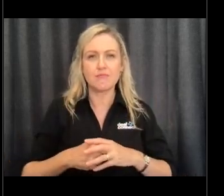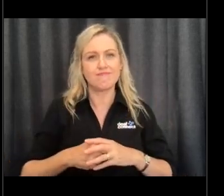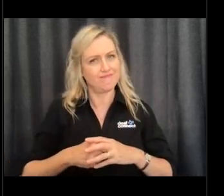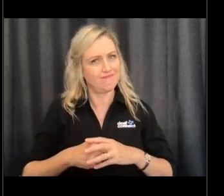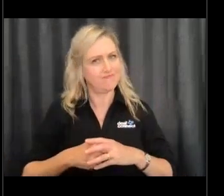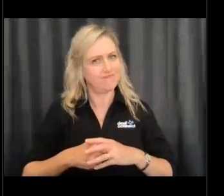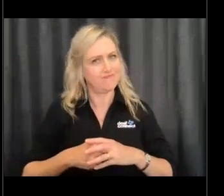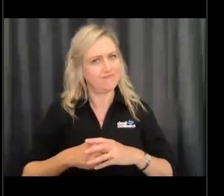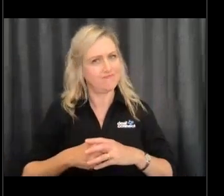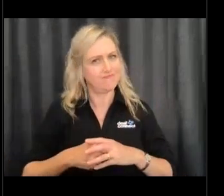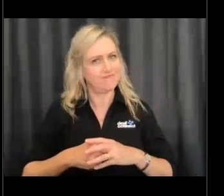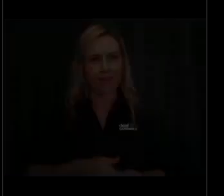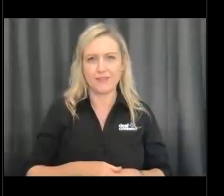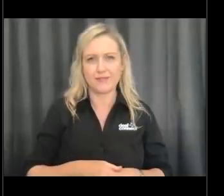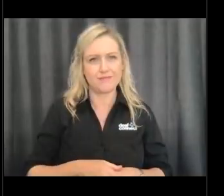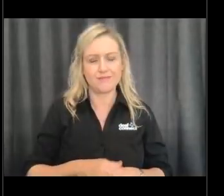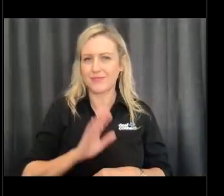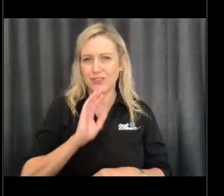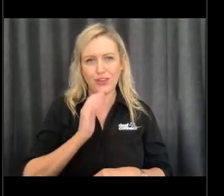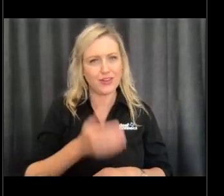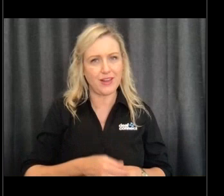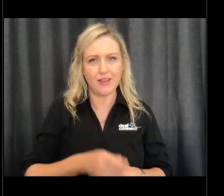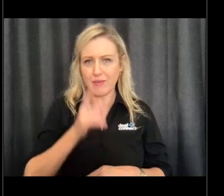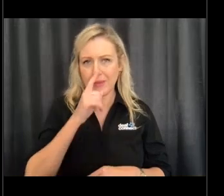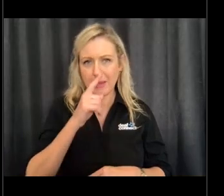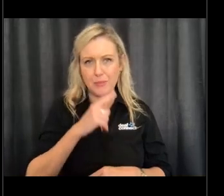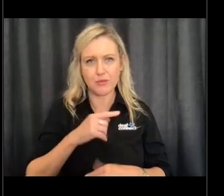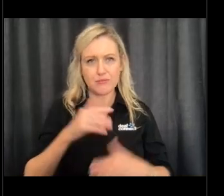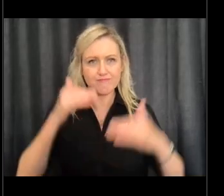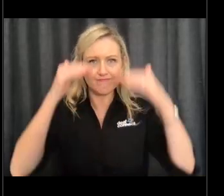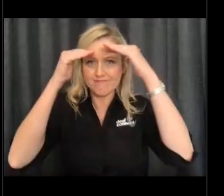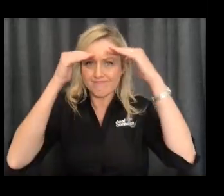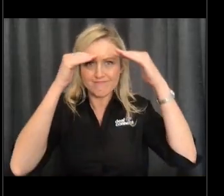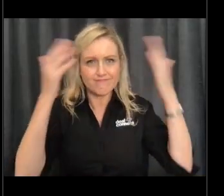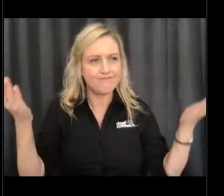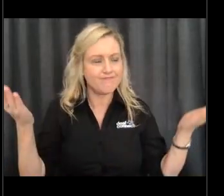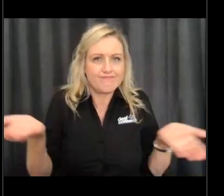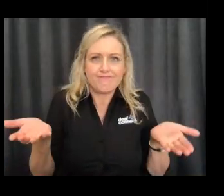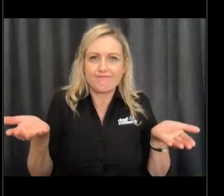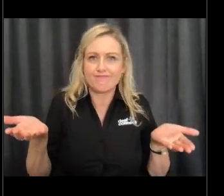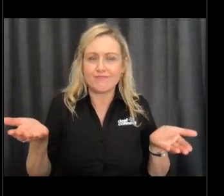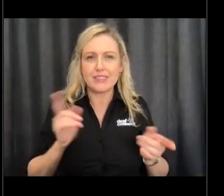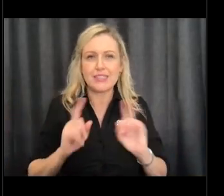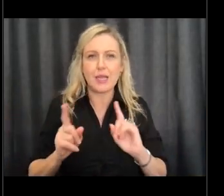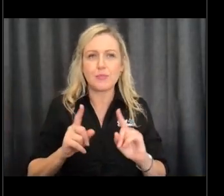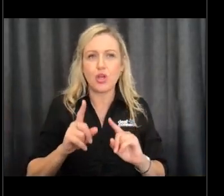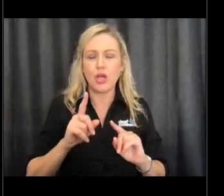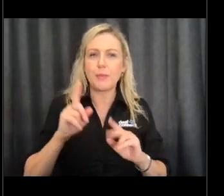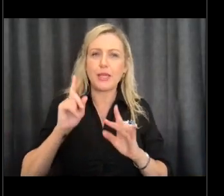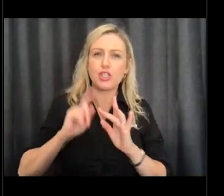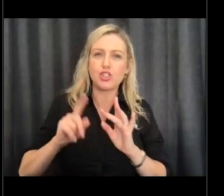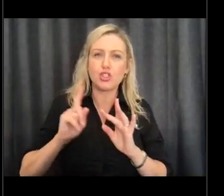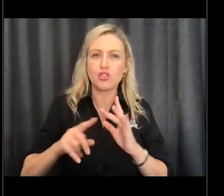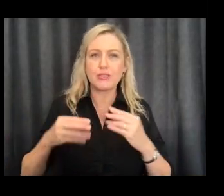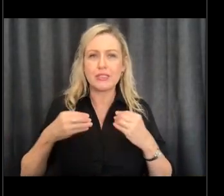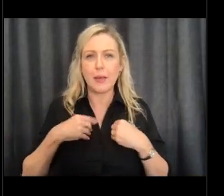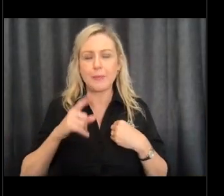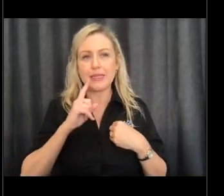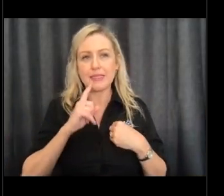So just be aware that sometimes people saying or an insurer saying, they're available in